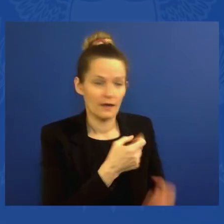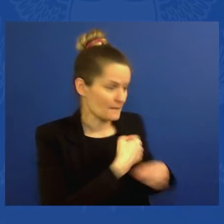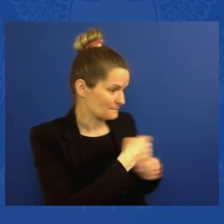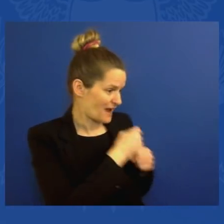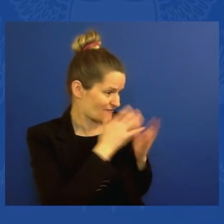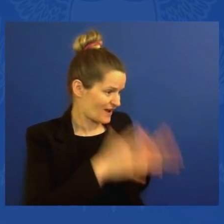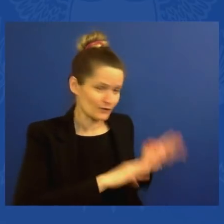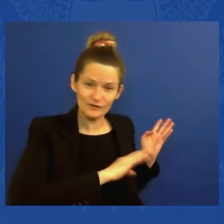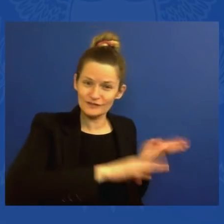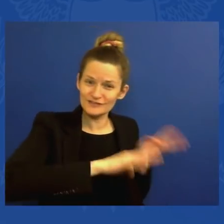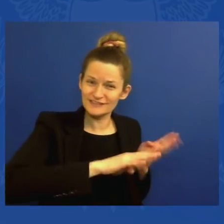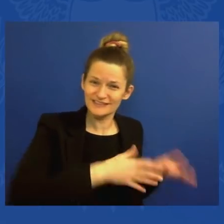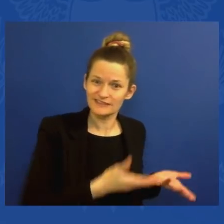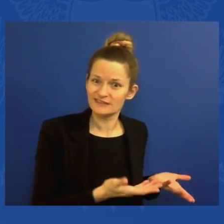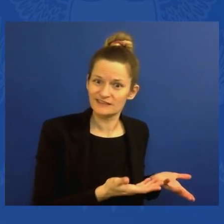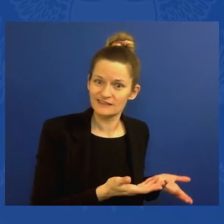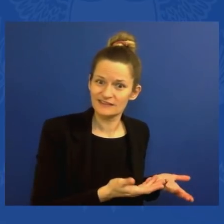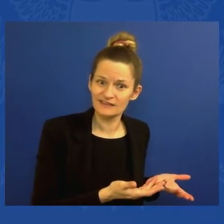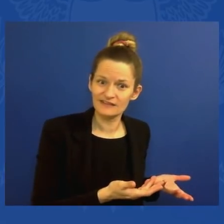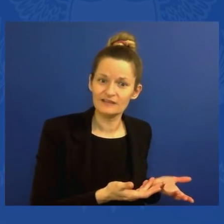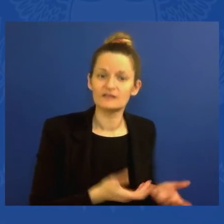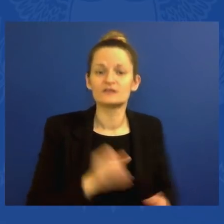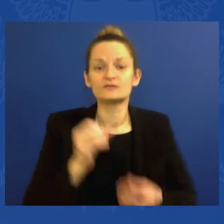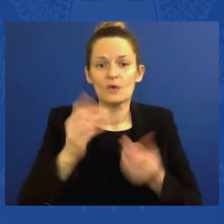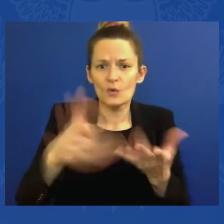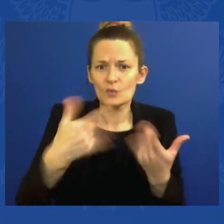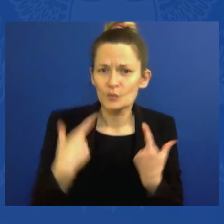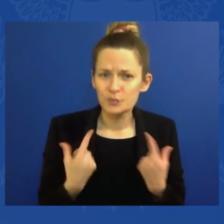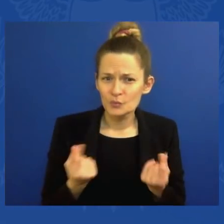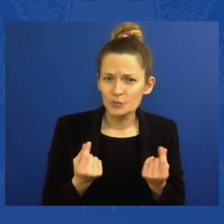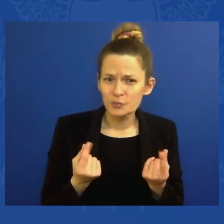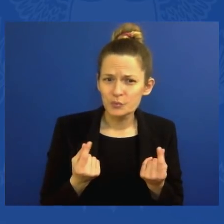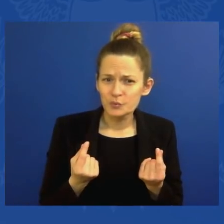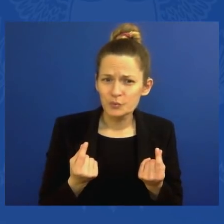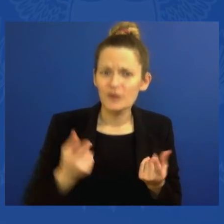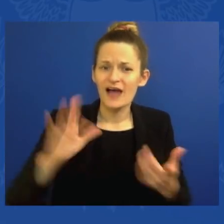or have a better plan to fight inflation: Lower costs and not your wages.